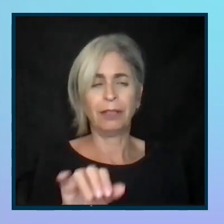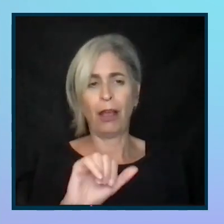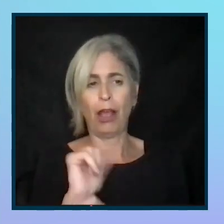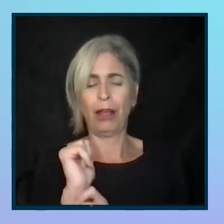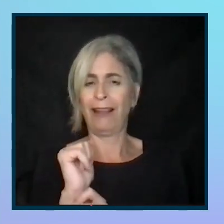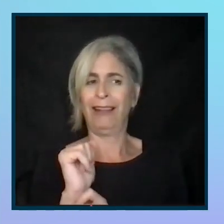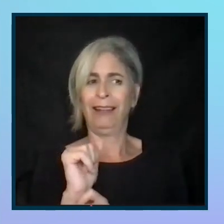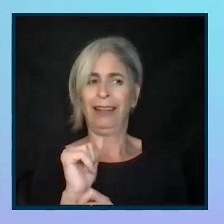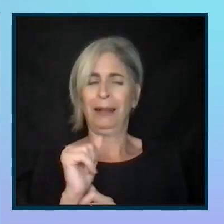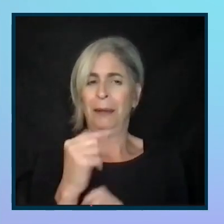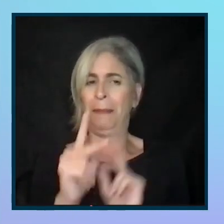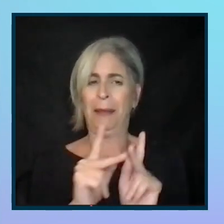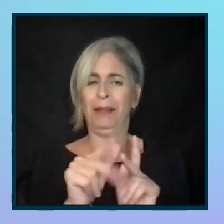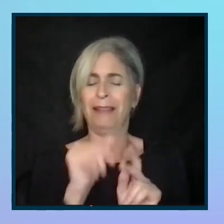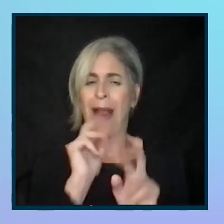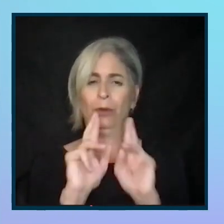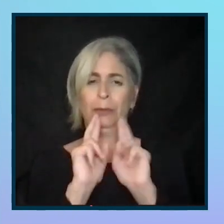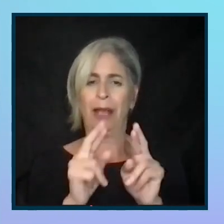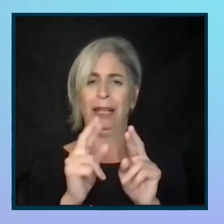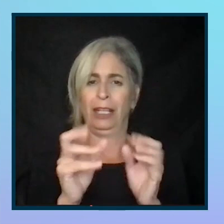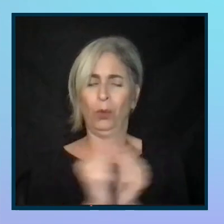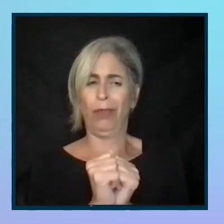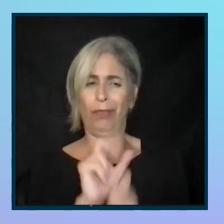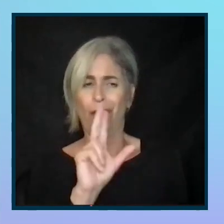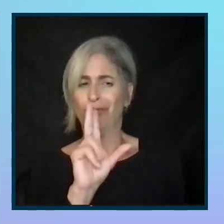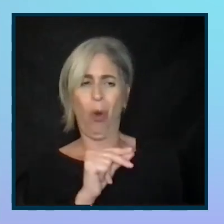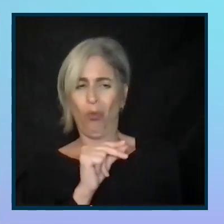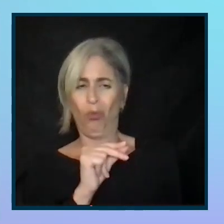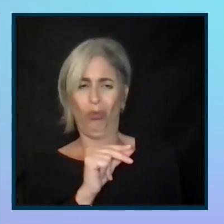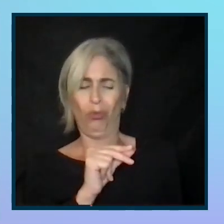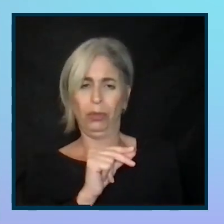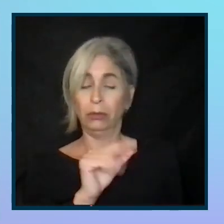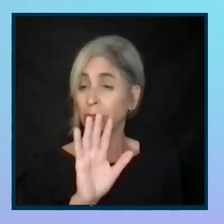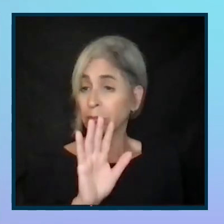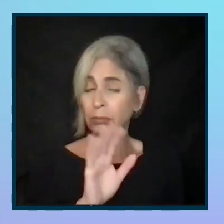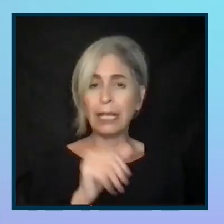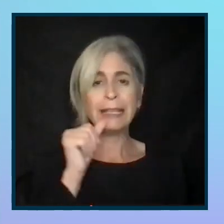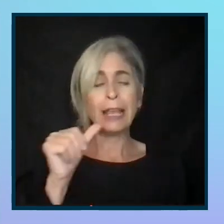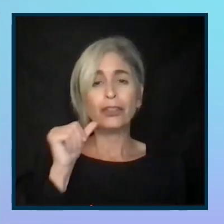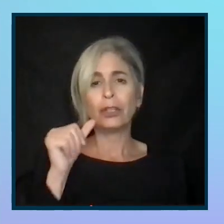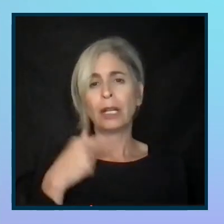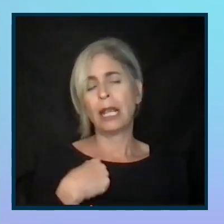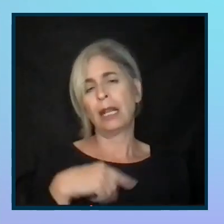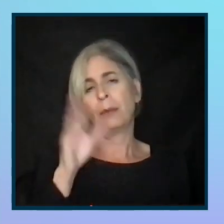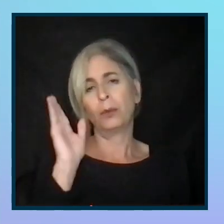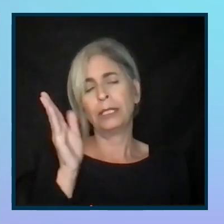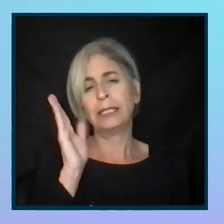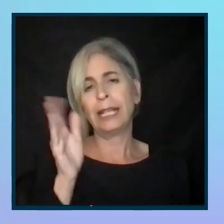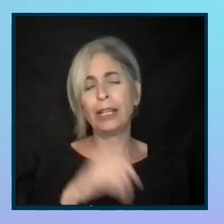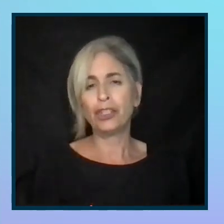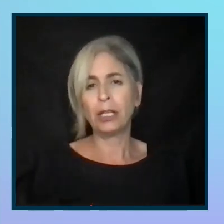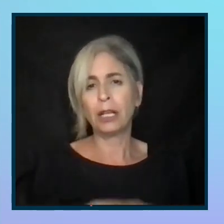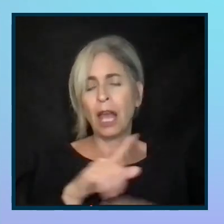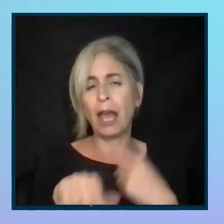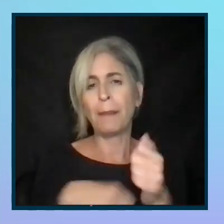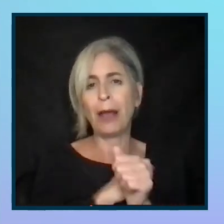"no, you don't. It doesn't really exist." Yesterday, I did a presentation at CSUN about long COVID and brain fog.